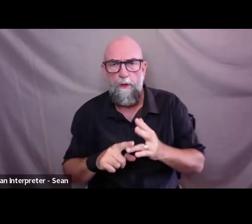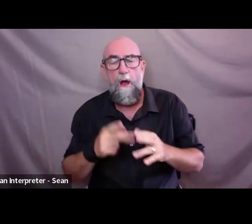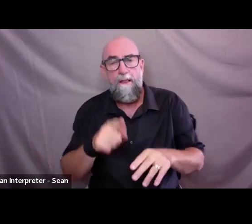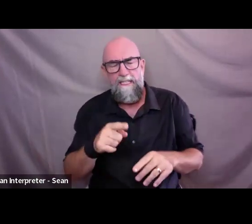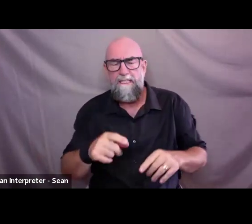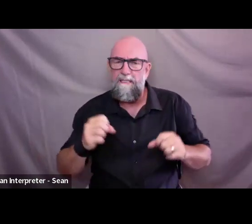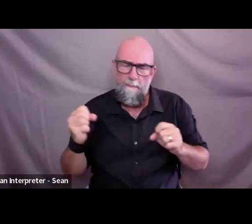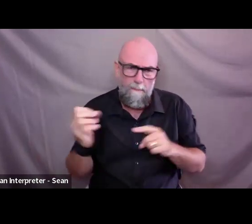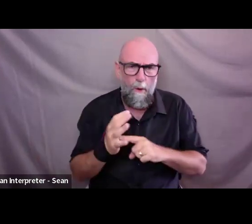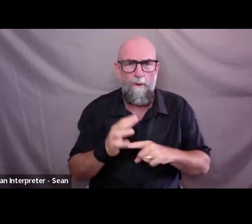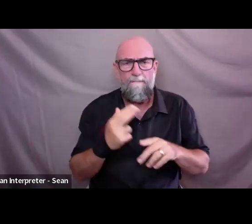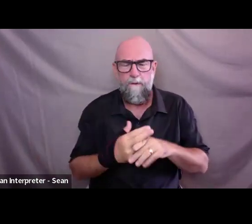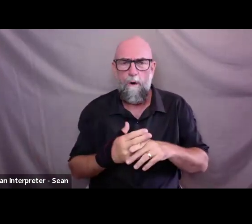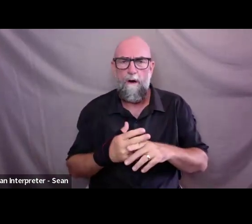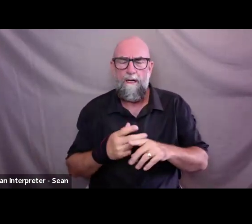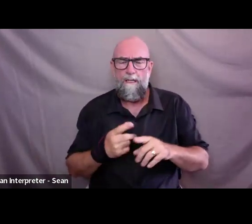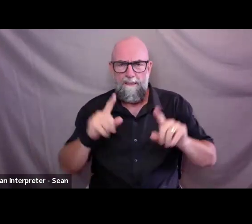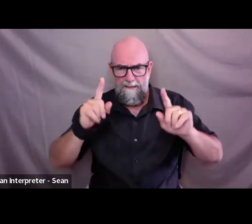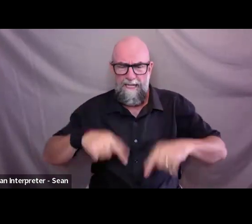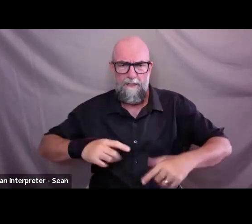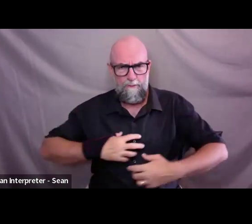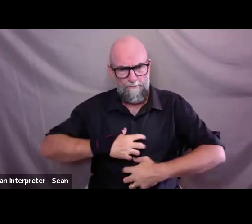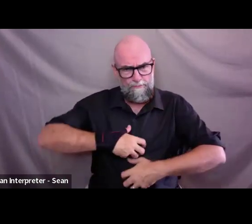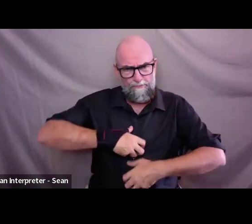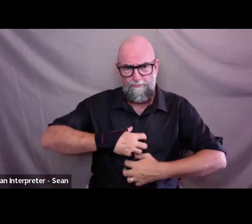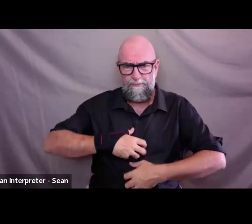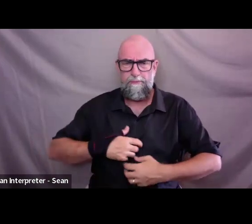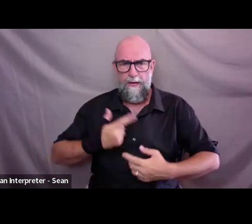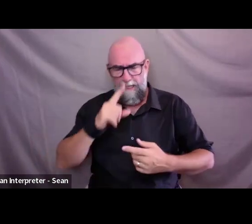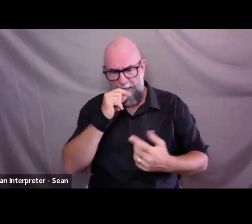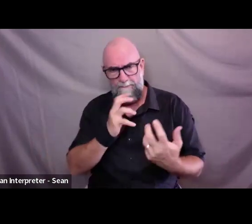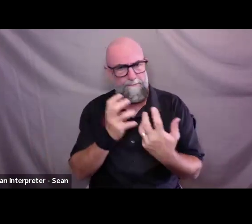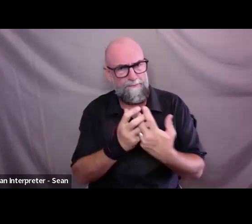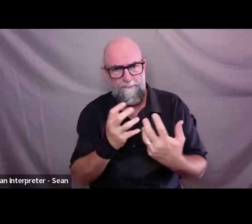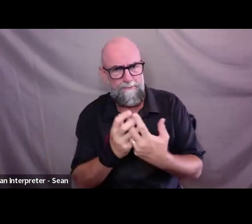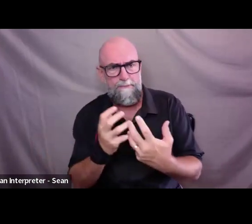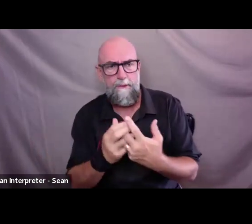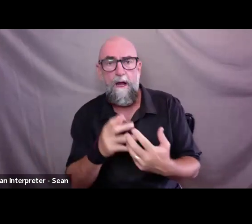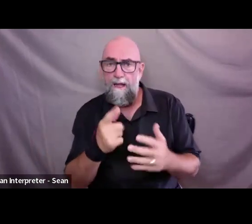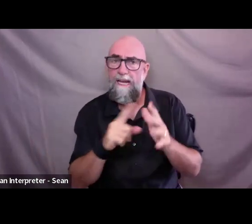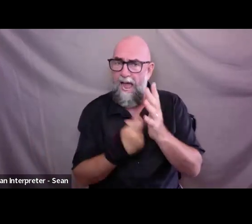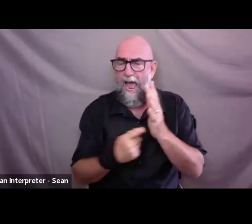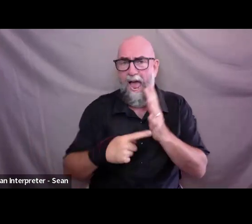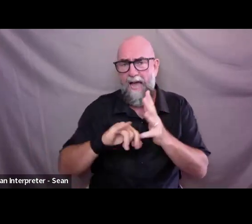climate change. Arts and cultural organisations are